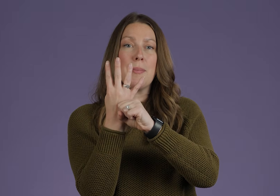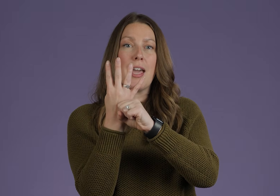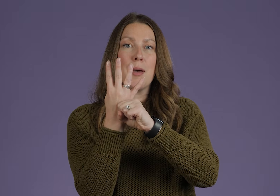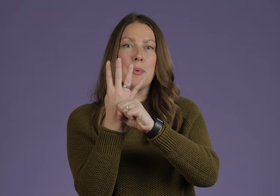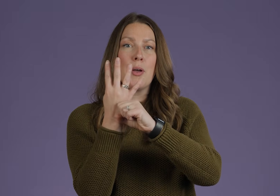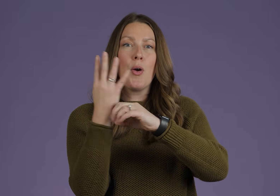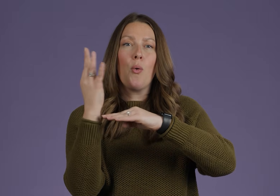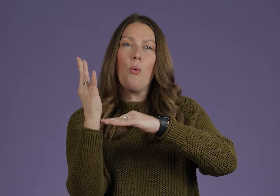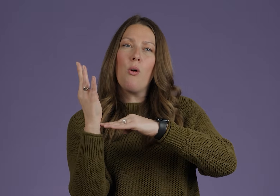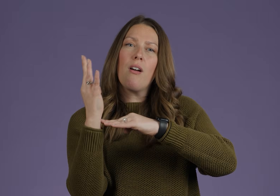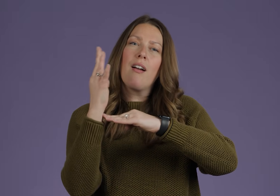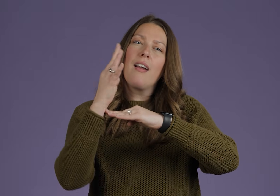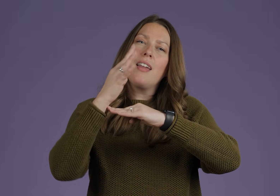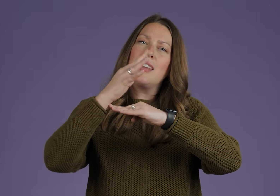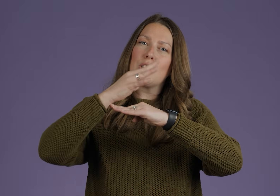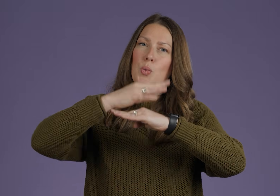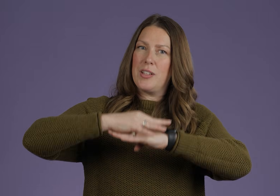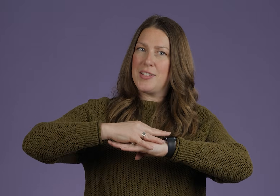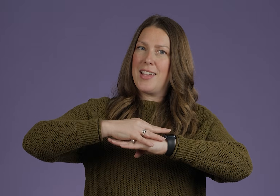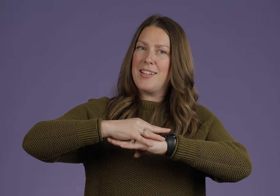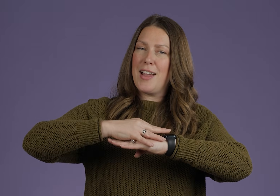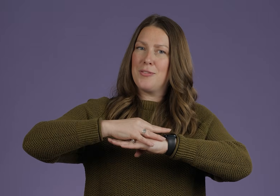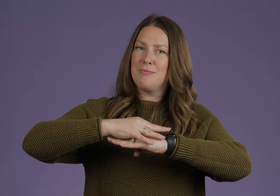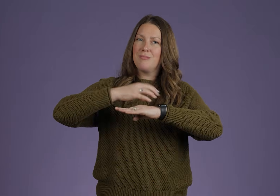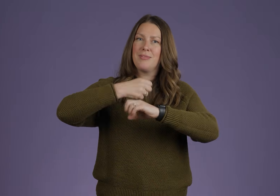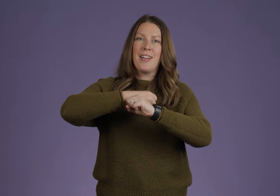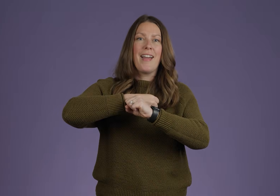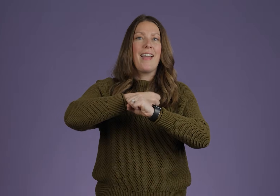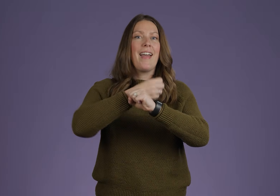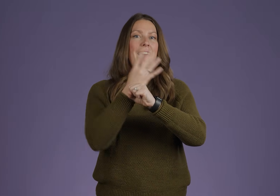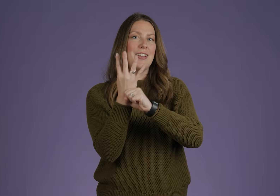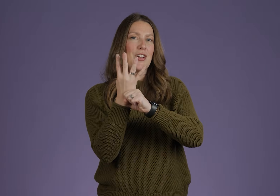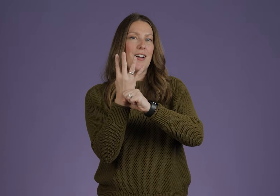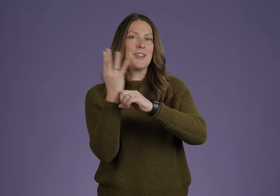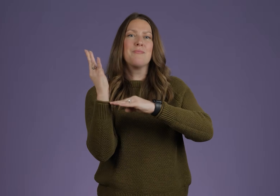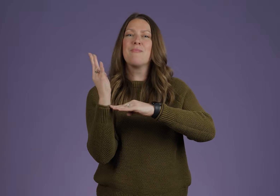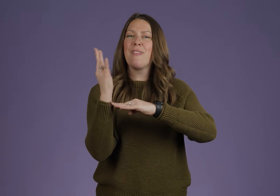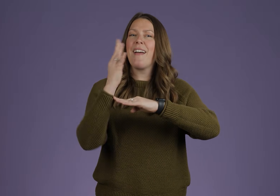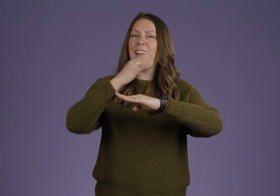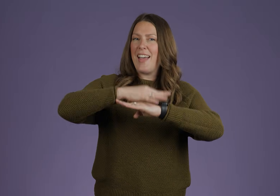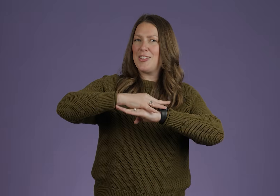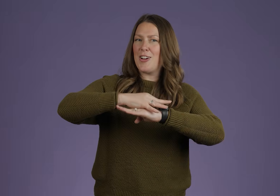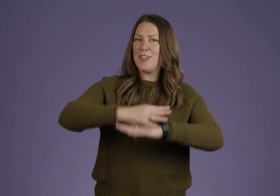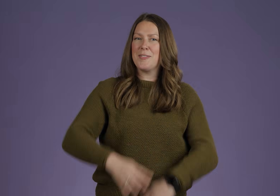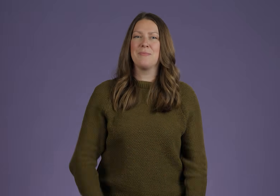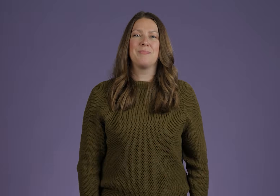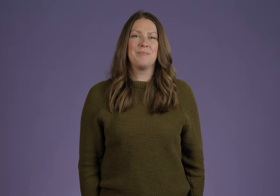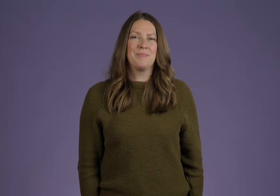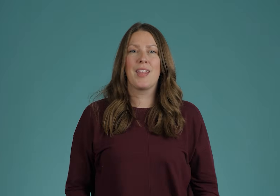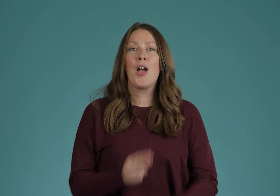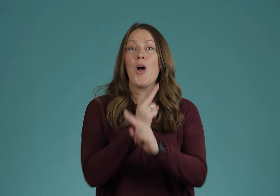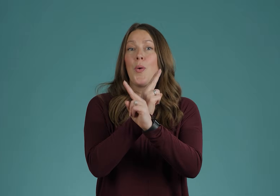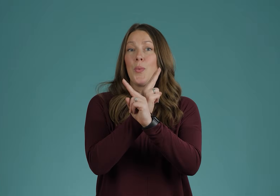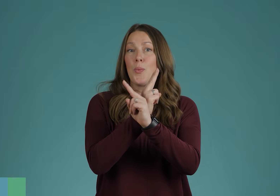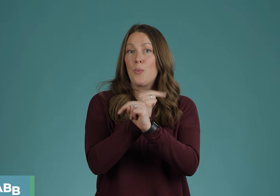coming up or its quills laying down.